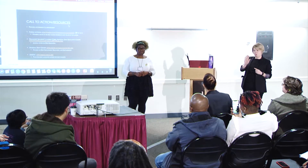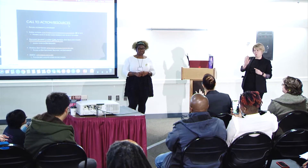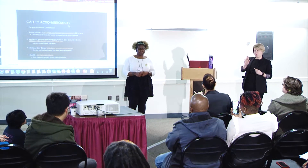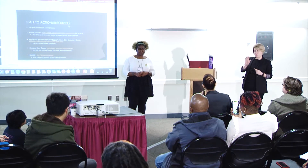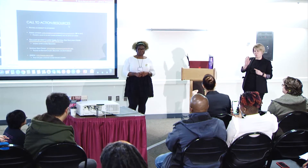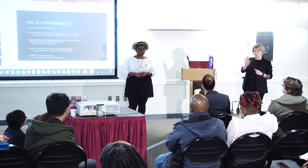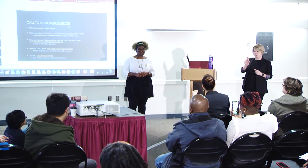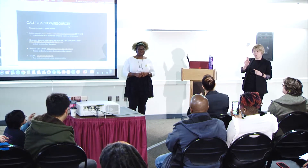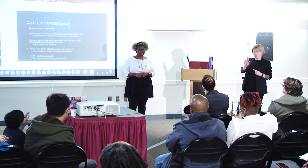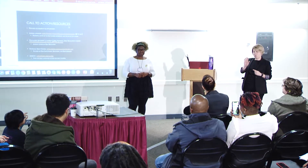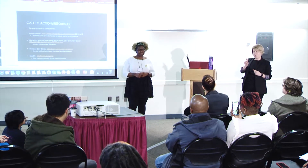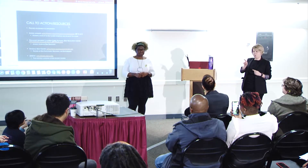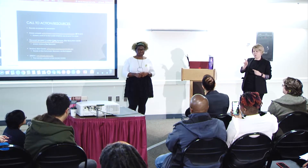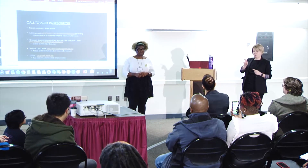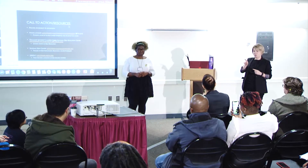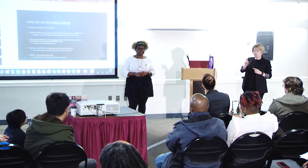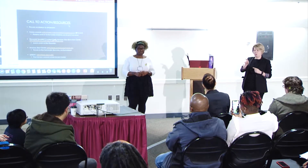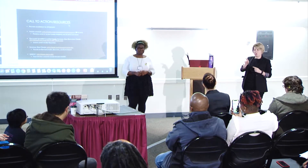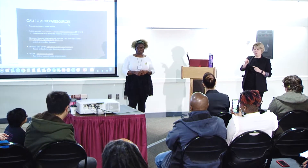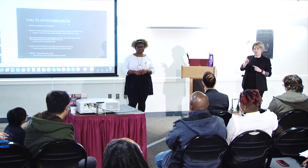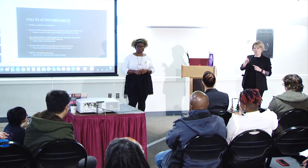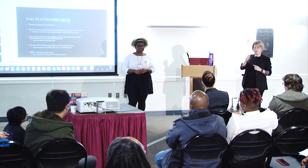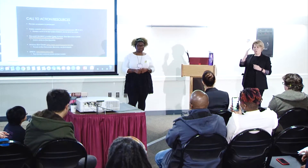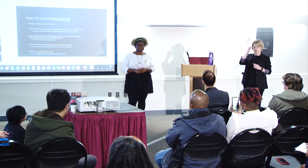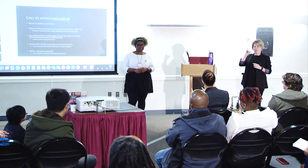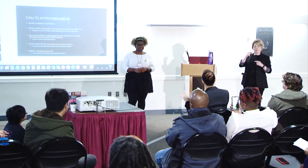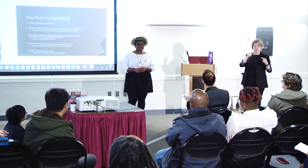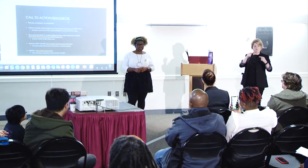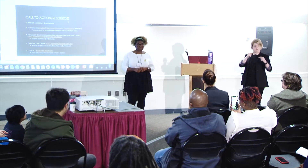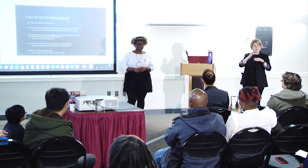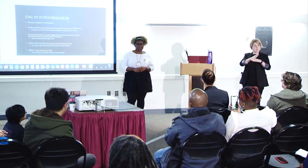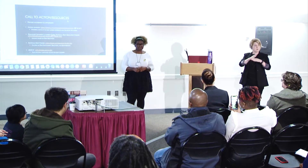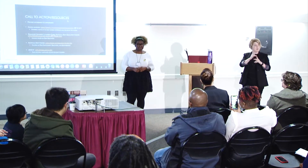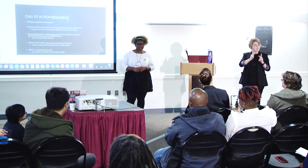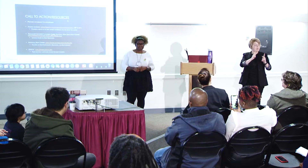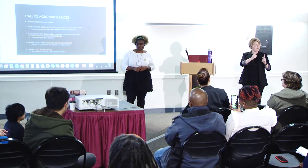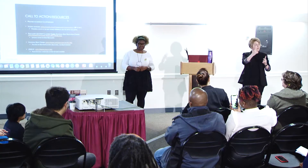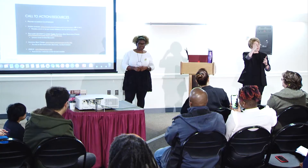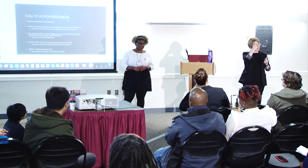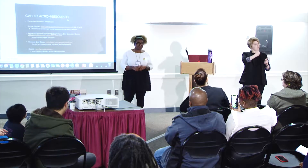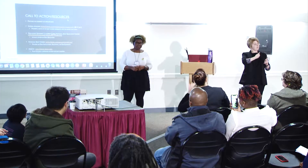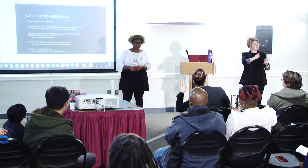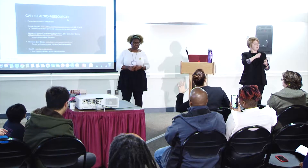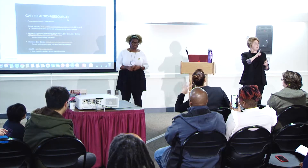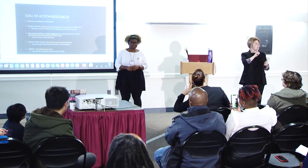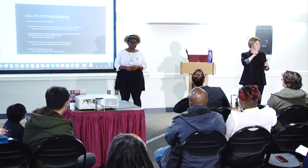specific tension between people who think of themselves as being deaf and totally rejecting